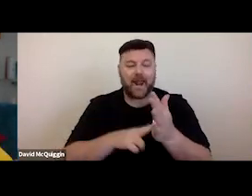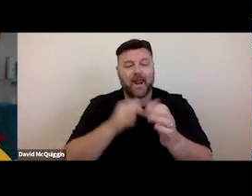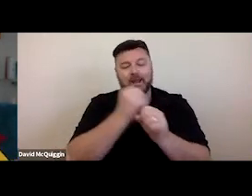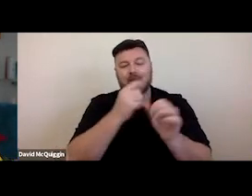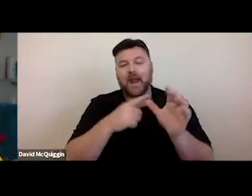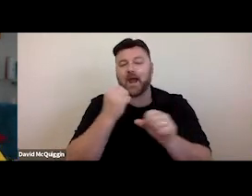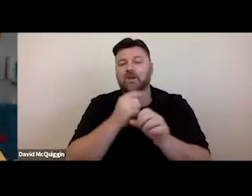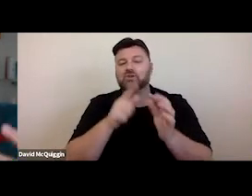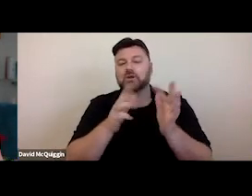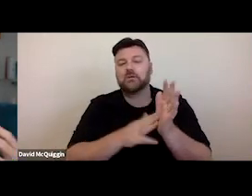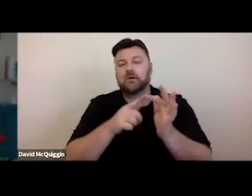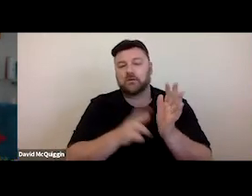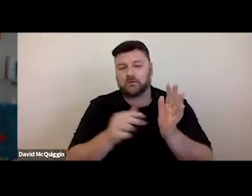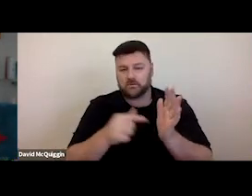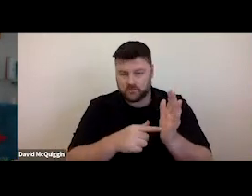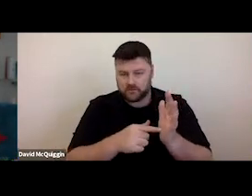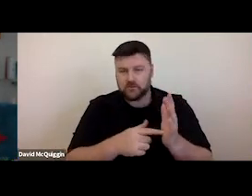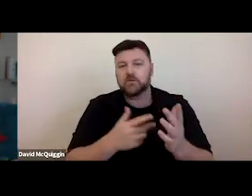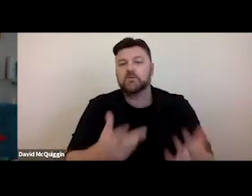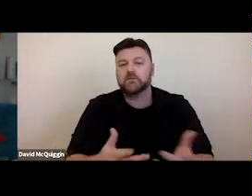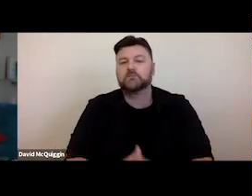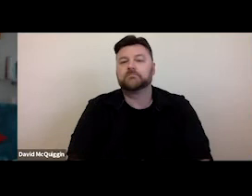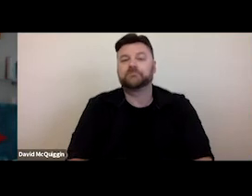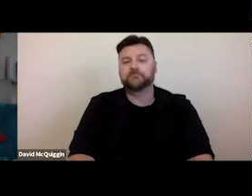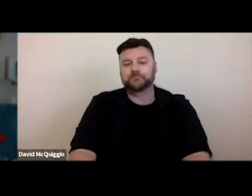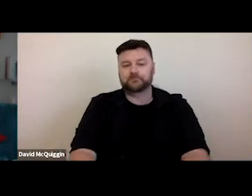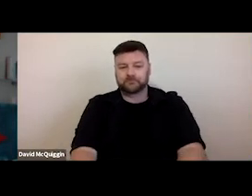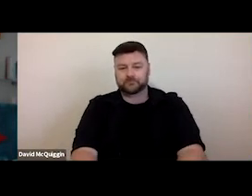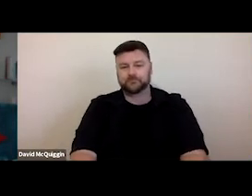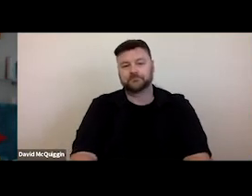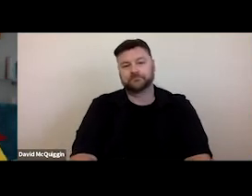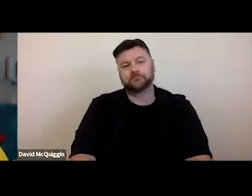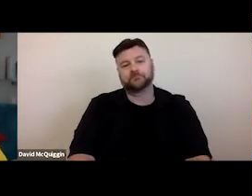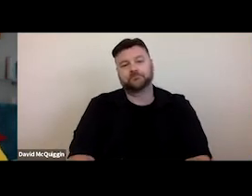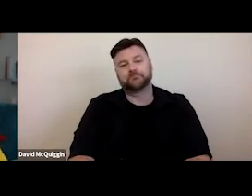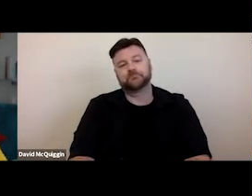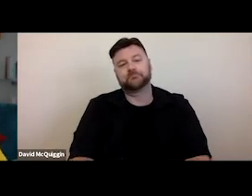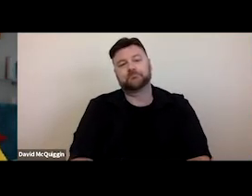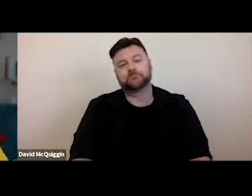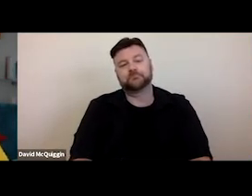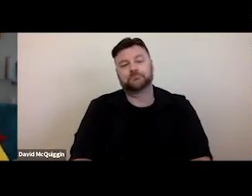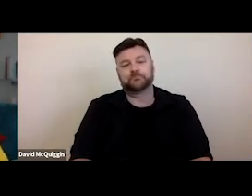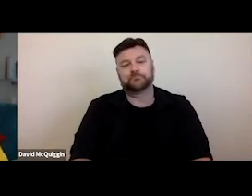didn't engage, is going to be a factor of about 10 times that, so about 100-something-thousand people.